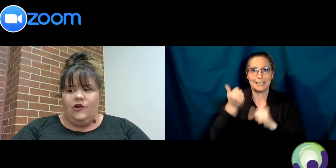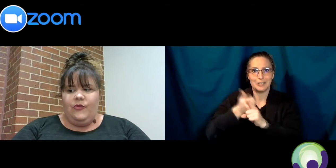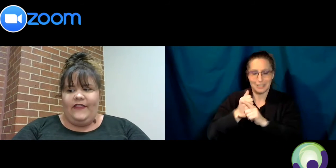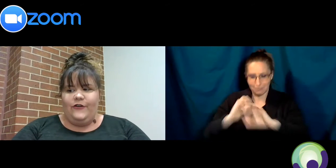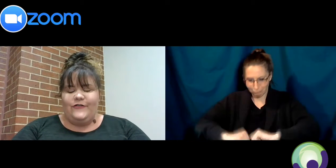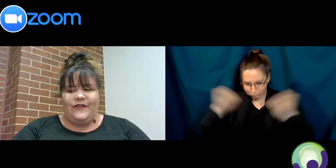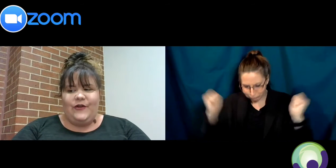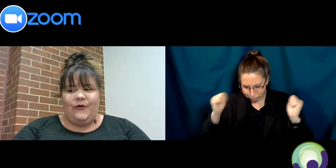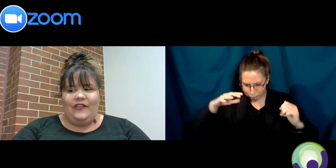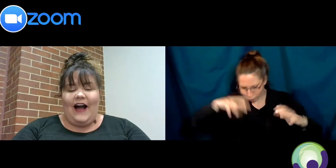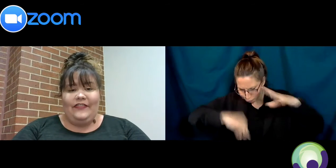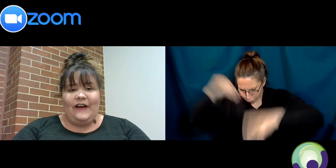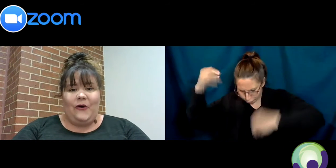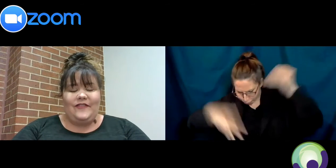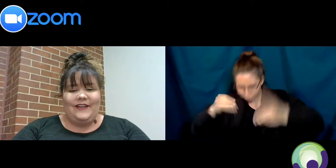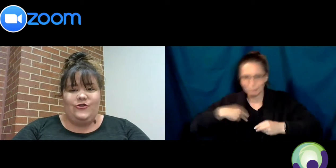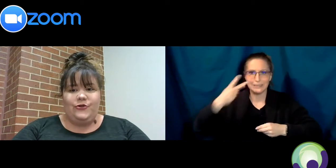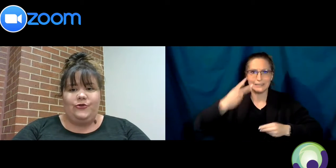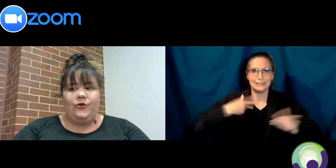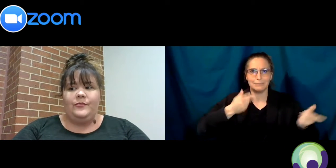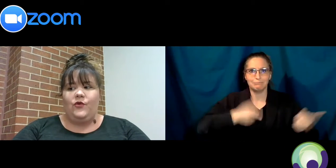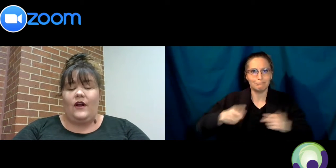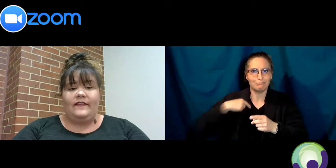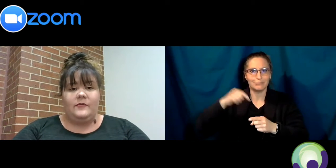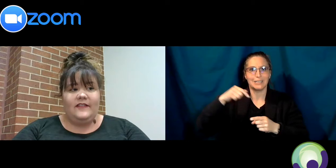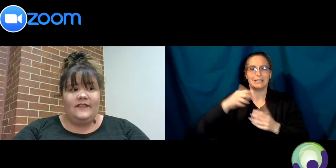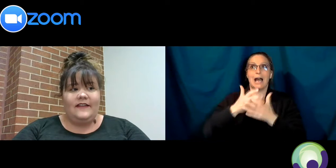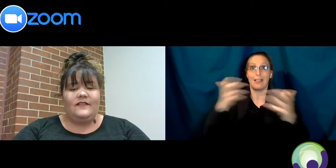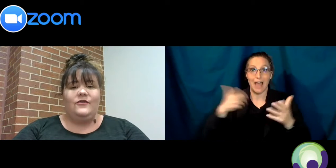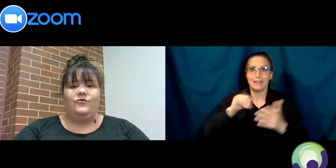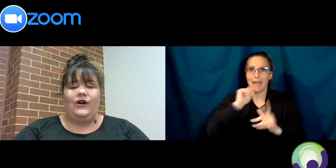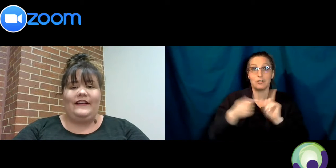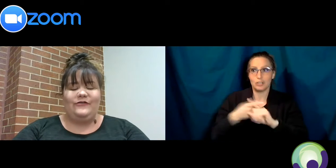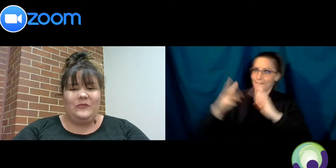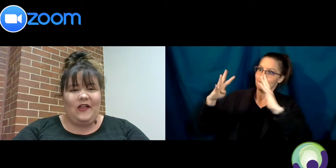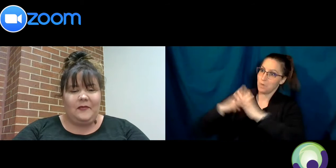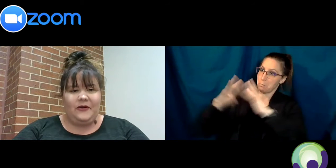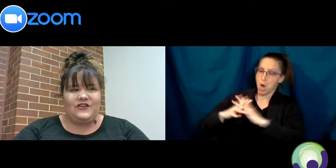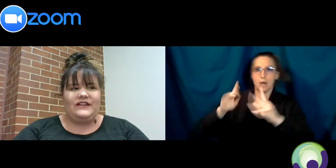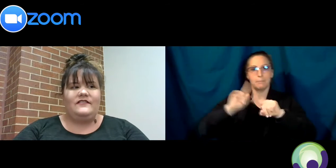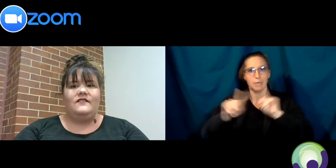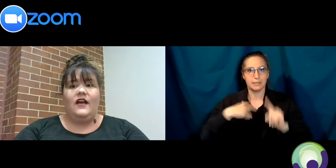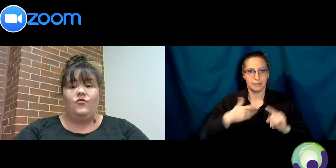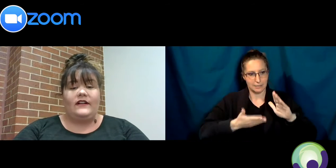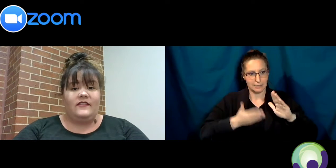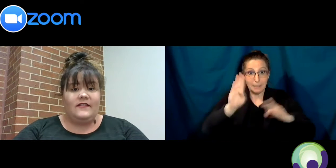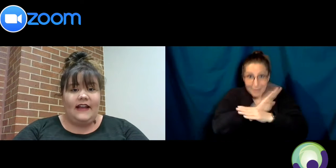But there's a lot that goes into running the business, running football operations, running the stadium. Then we also have the addition of the title town district that is